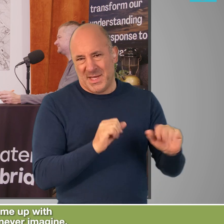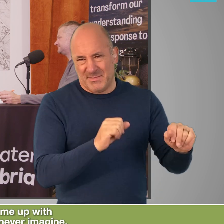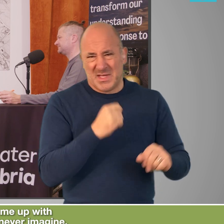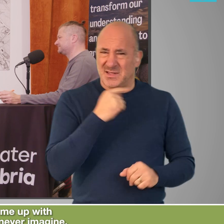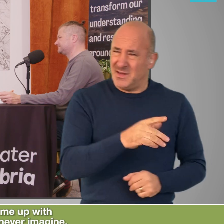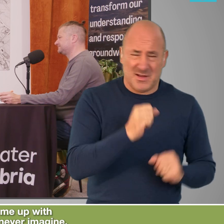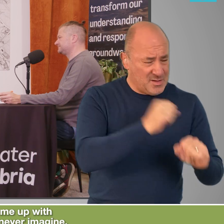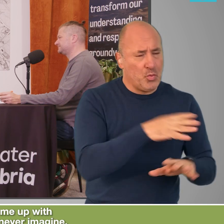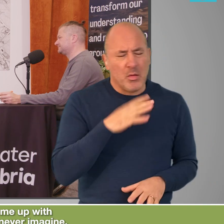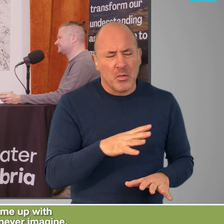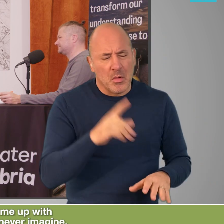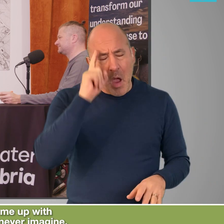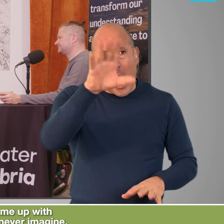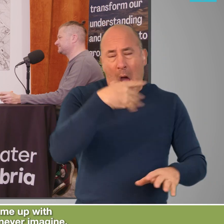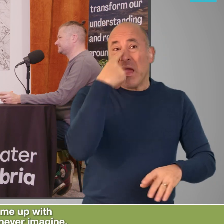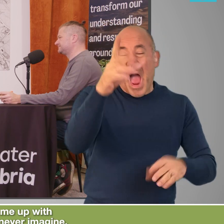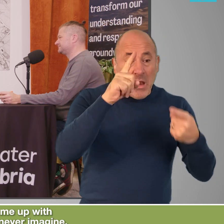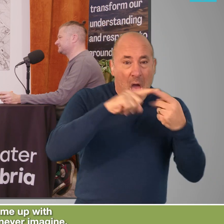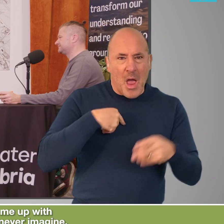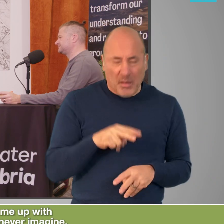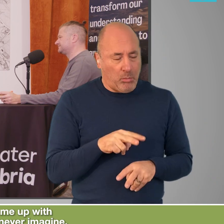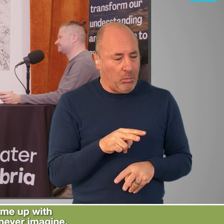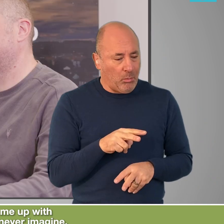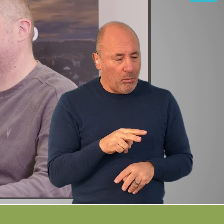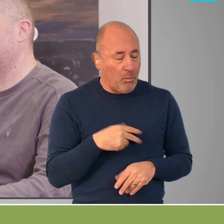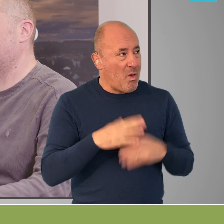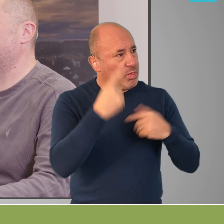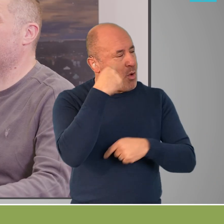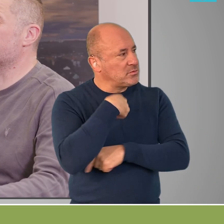but he would still come up with something that I could never imagine. Yeah.